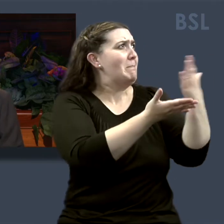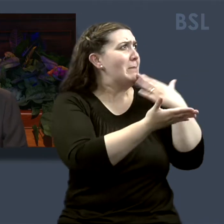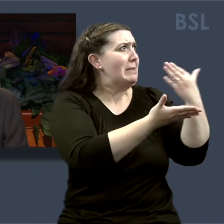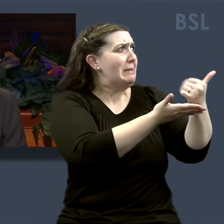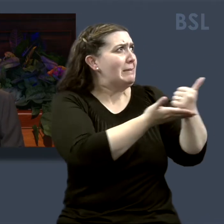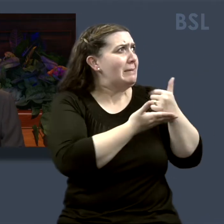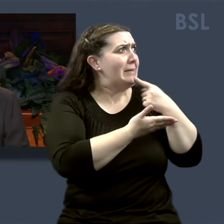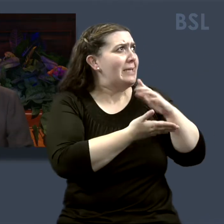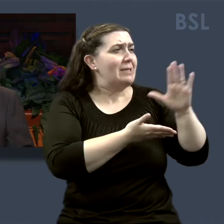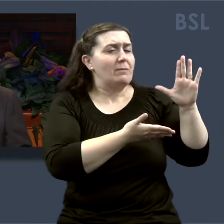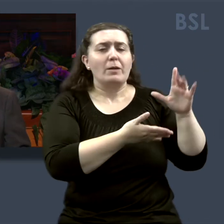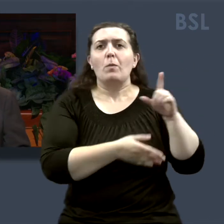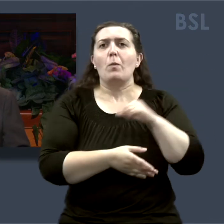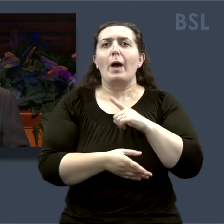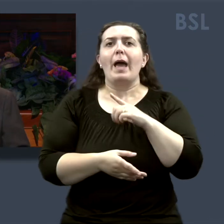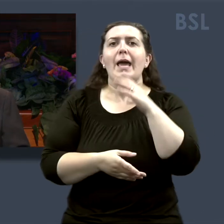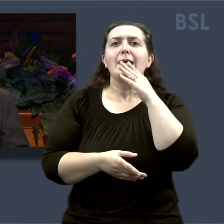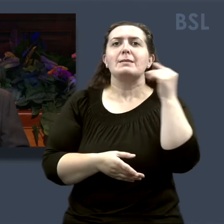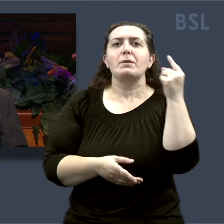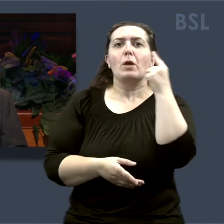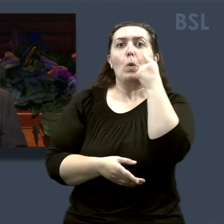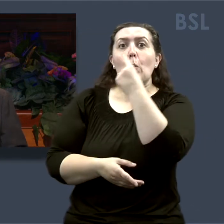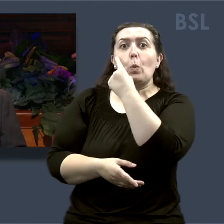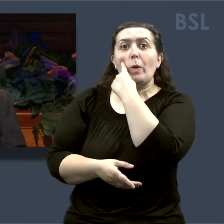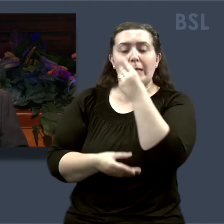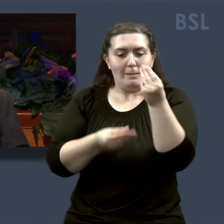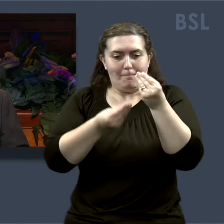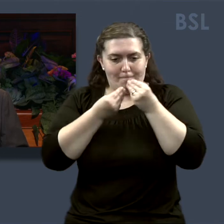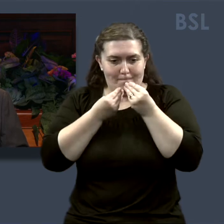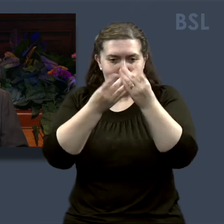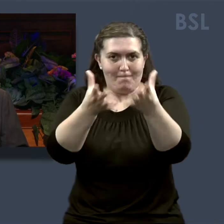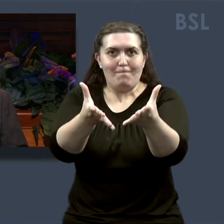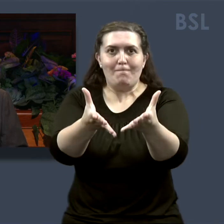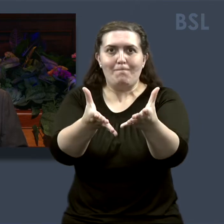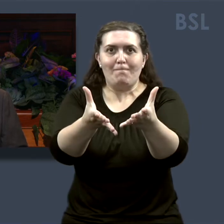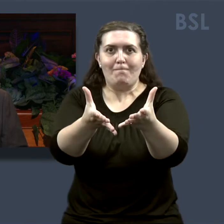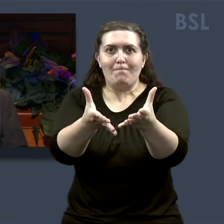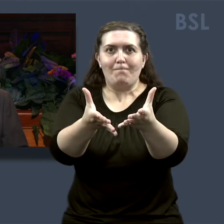The Spirit bears witness to the speaker and listener alike.